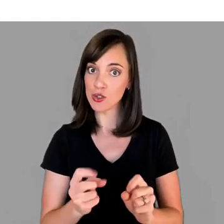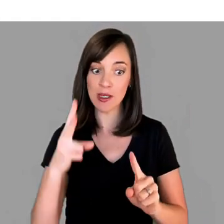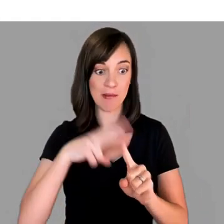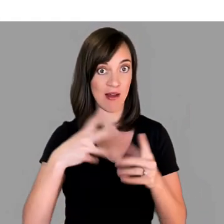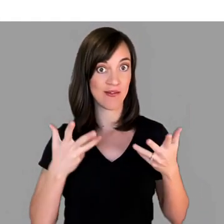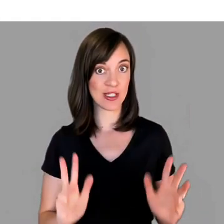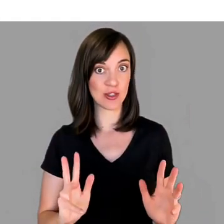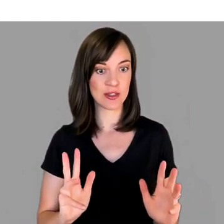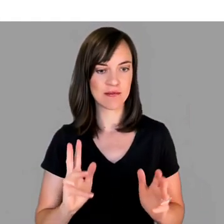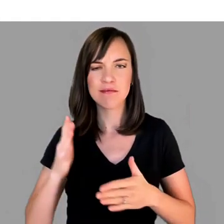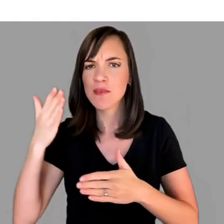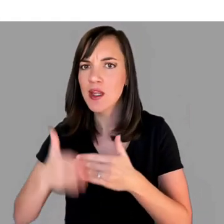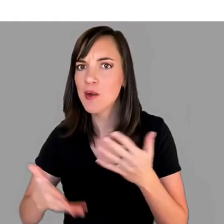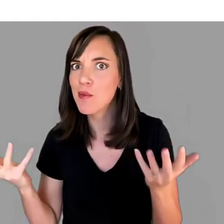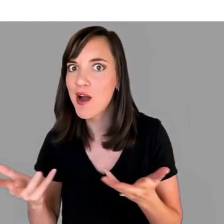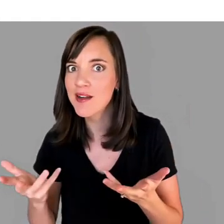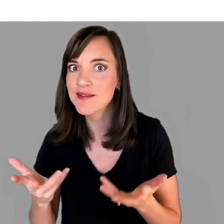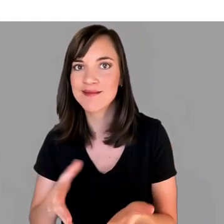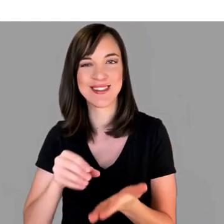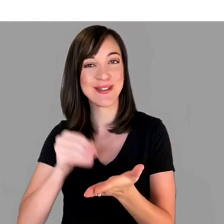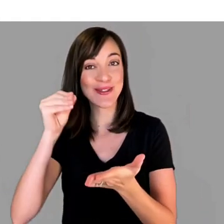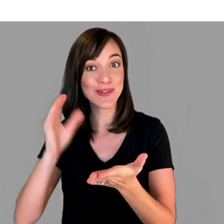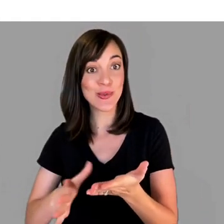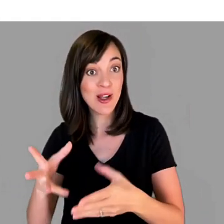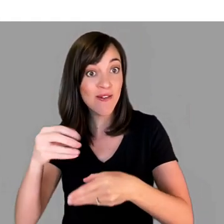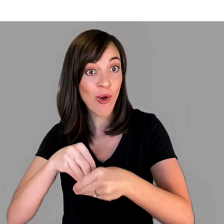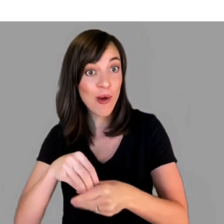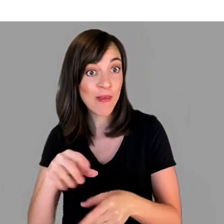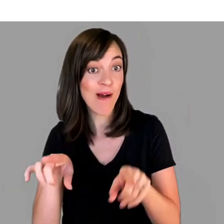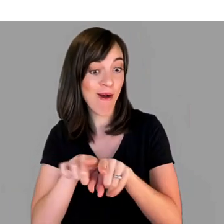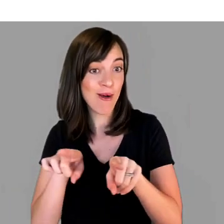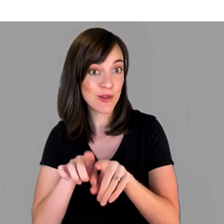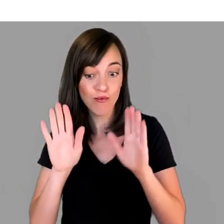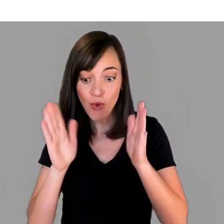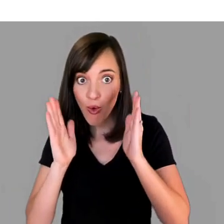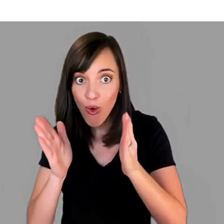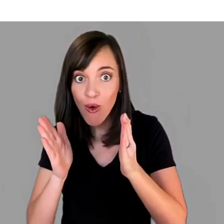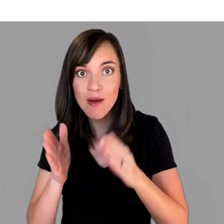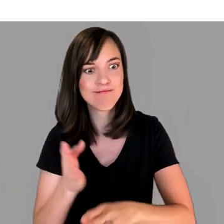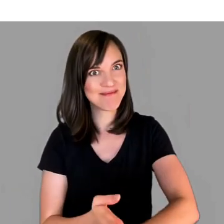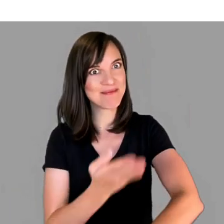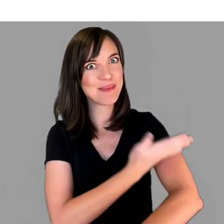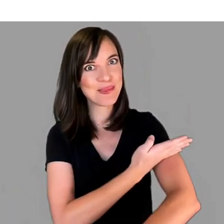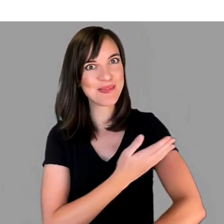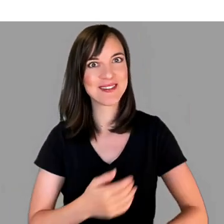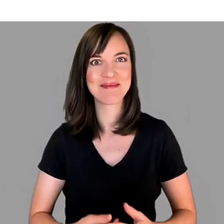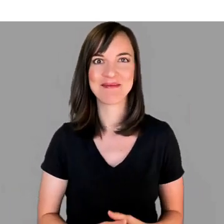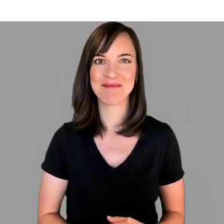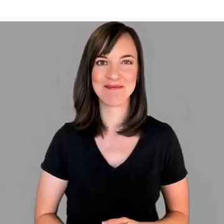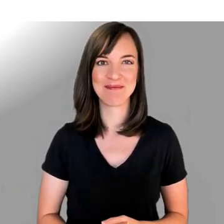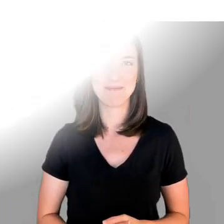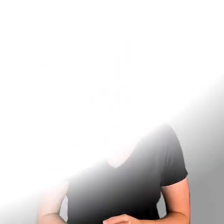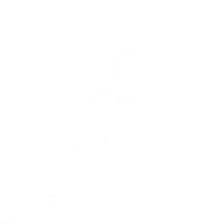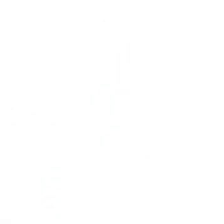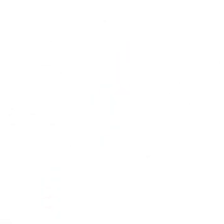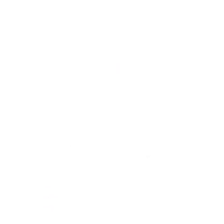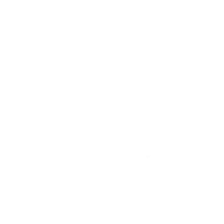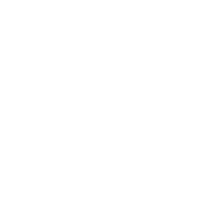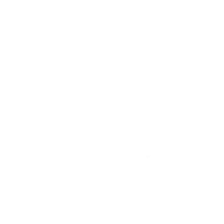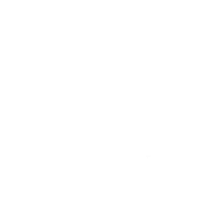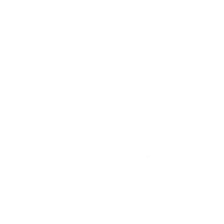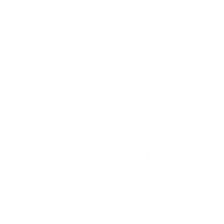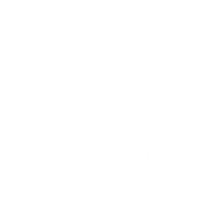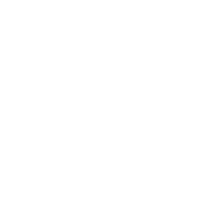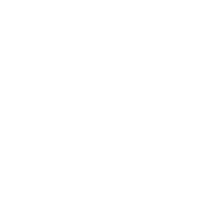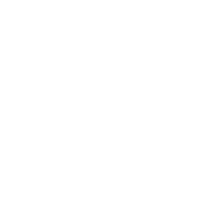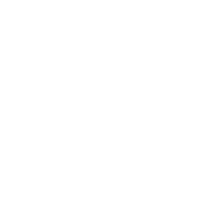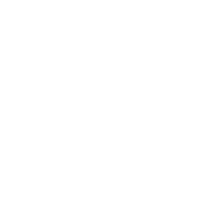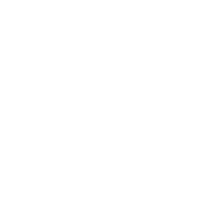there was shown to be an increase in active engagement from the students.